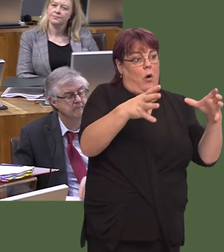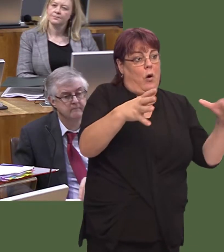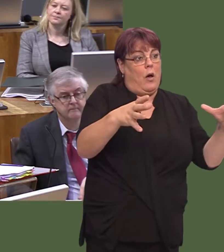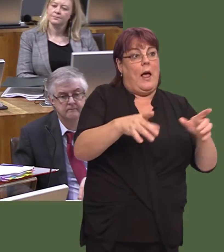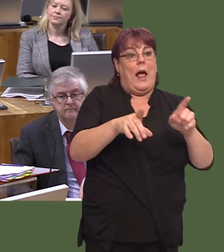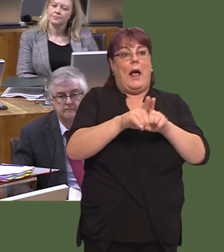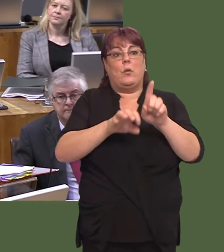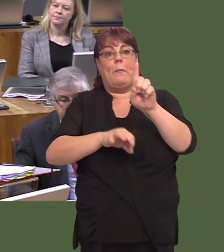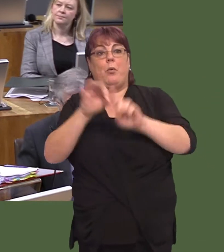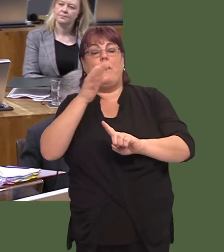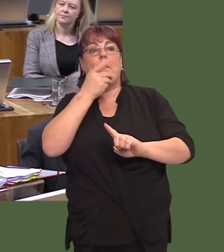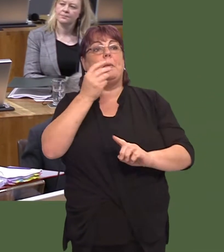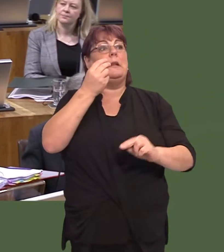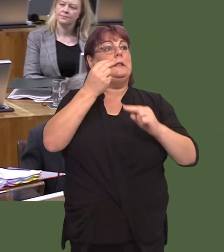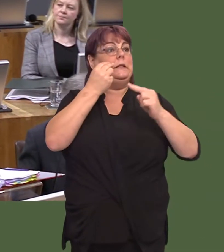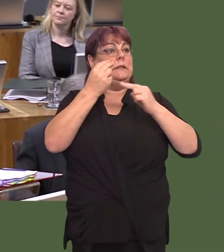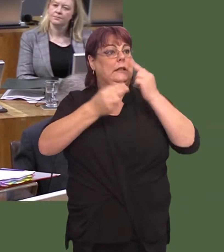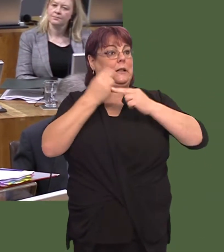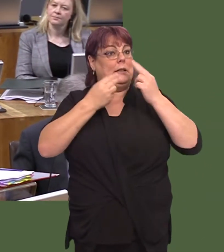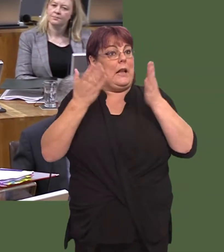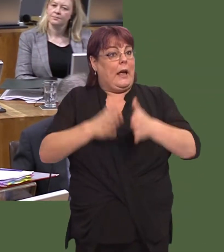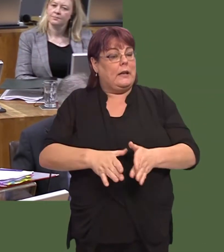The National Procurement Service has set up buying arrangements that allow Welsh public